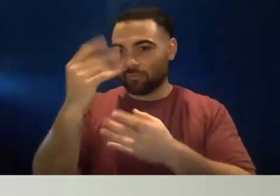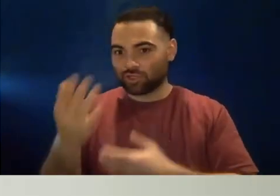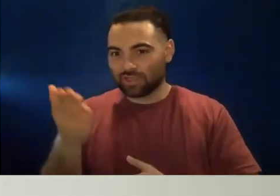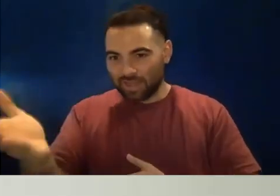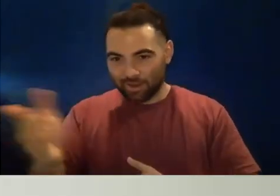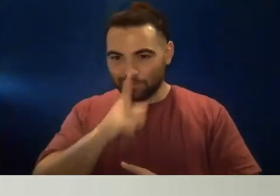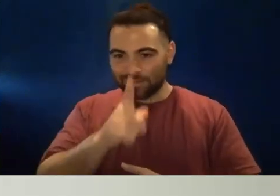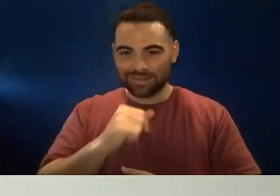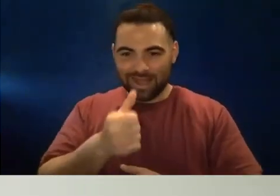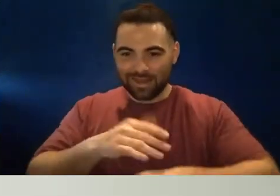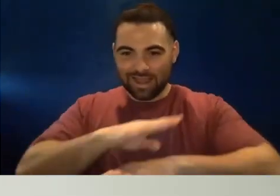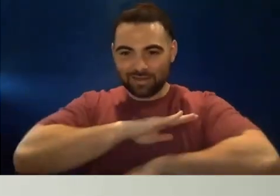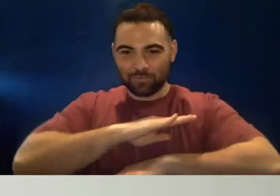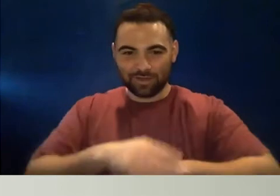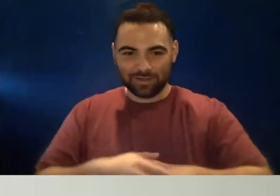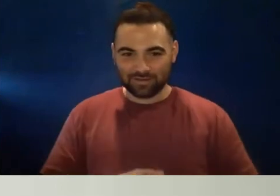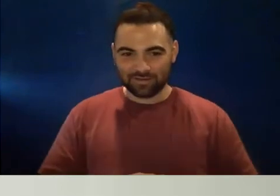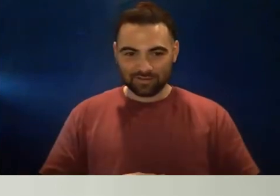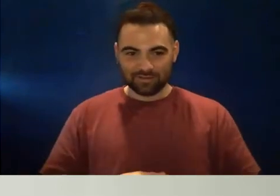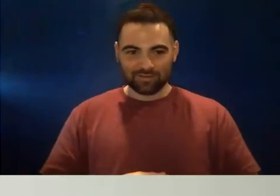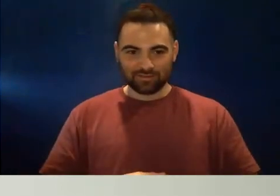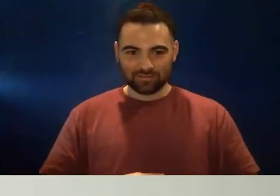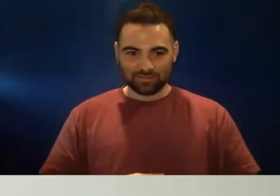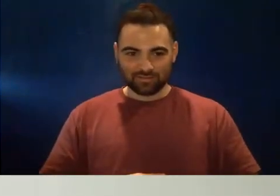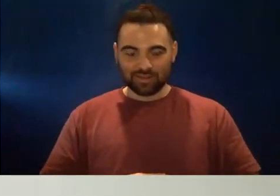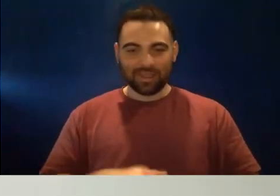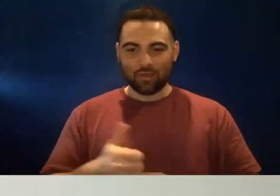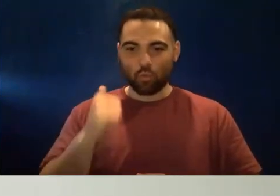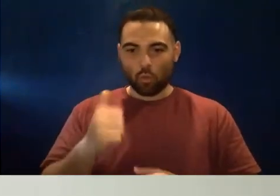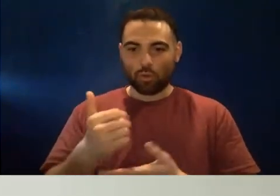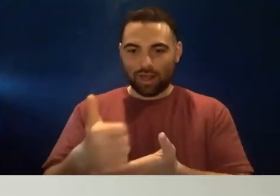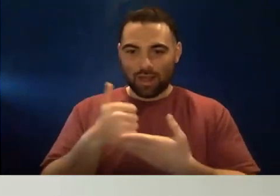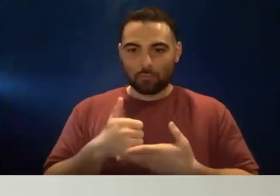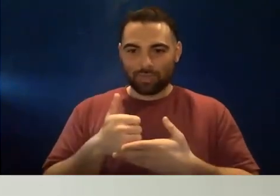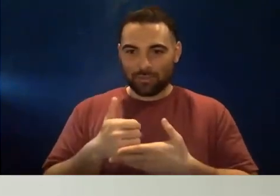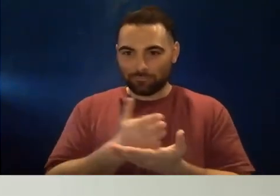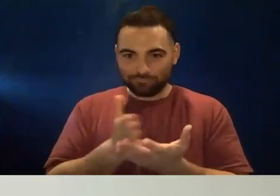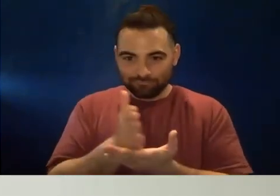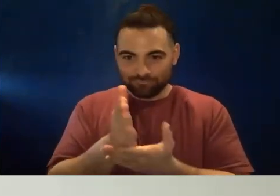it's not the information that would help them to navigate stations more easily.